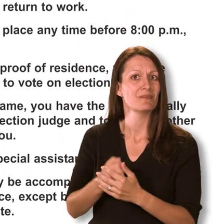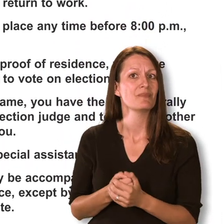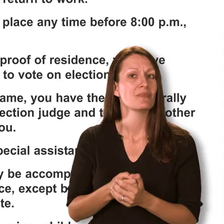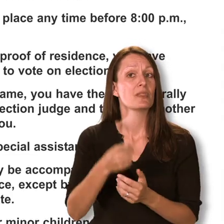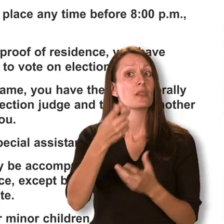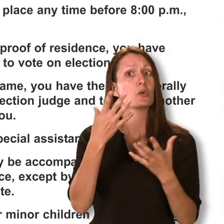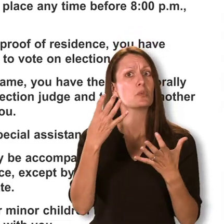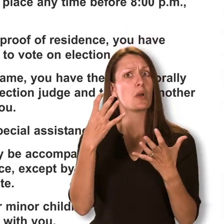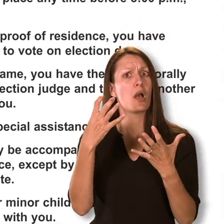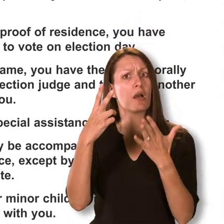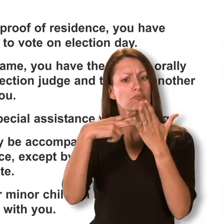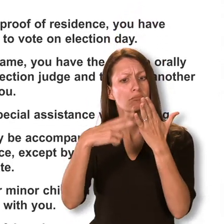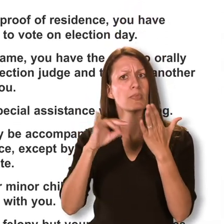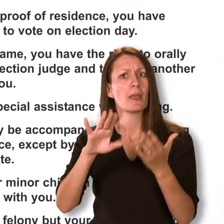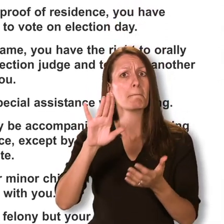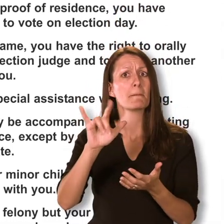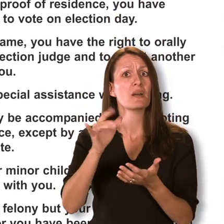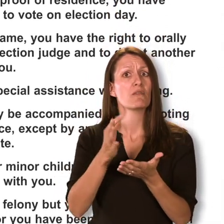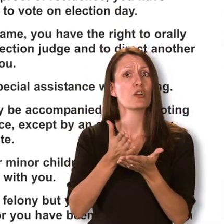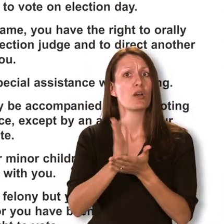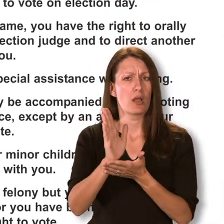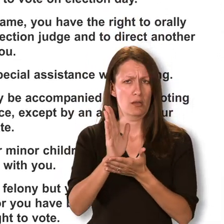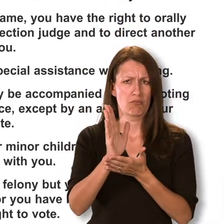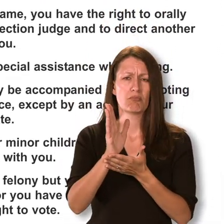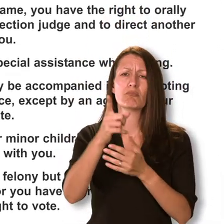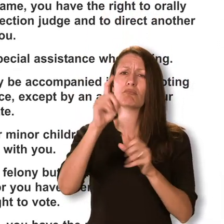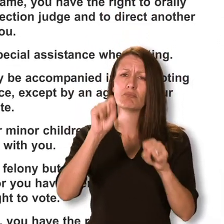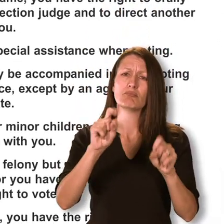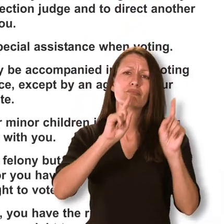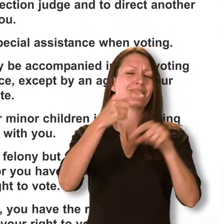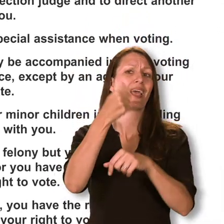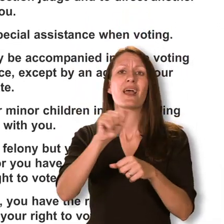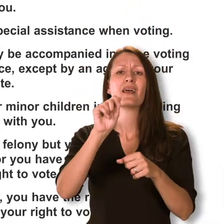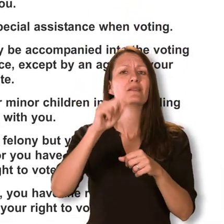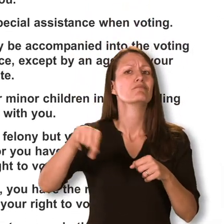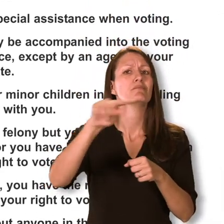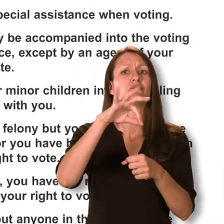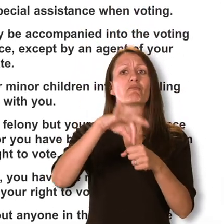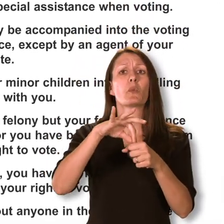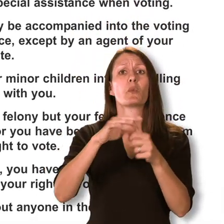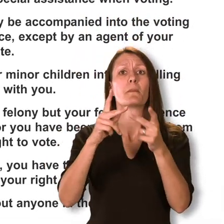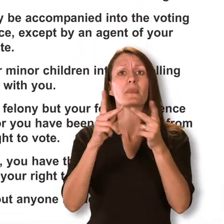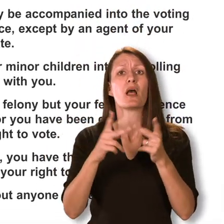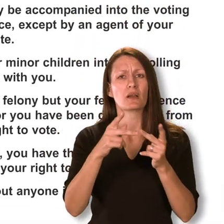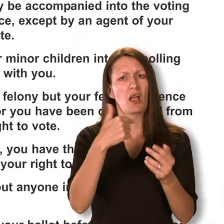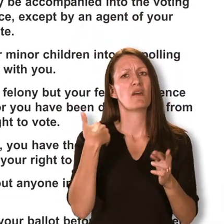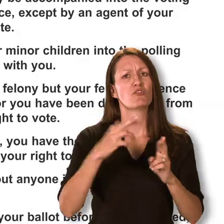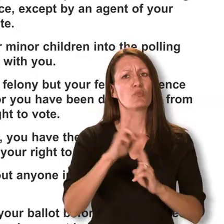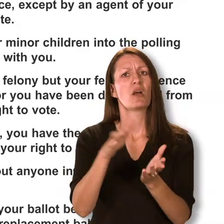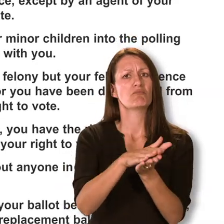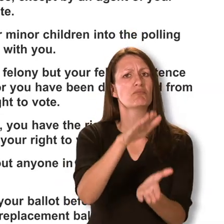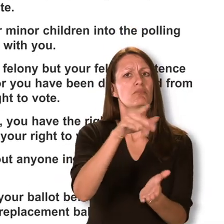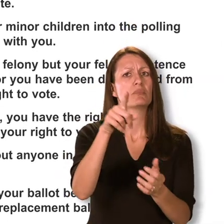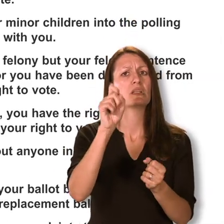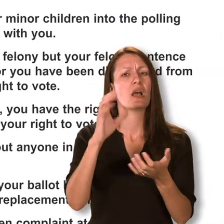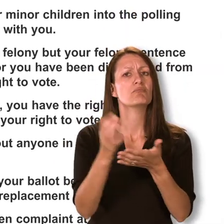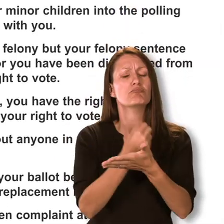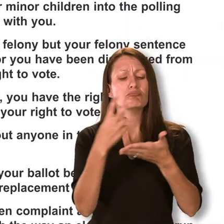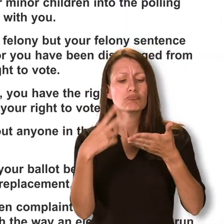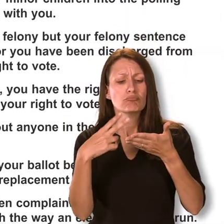A copy of this Bill of Rights is available at all polling places.